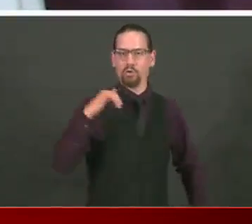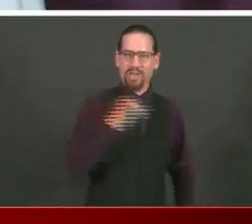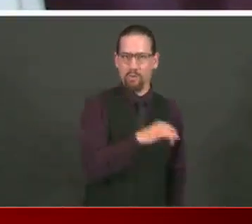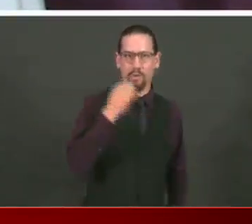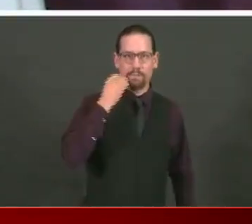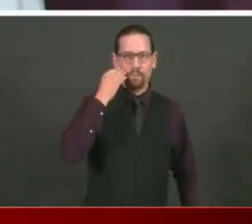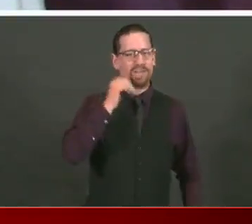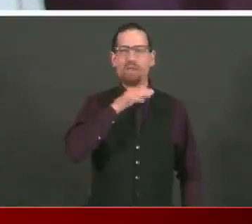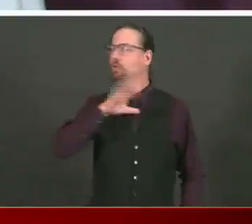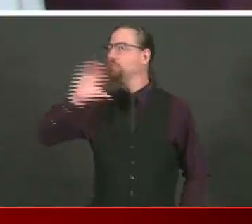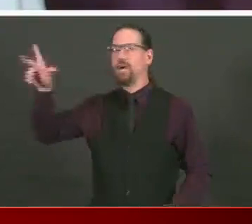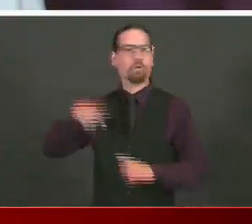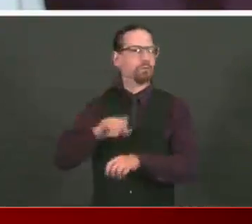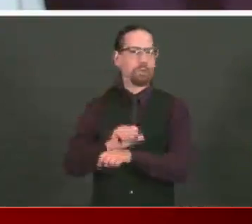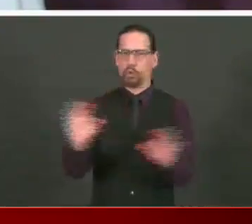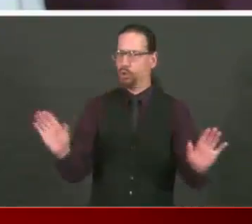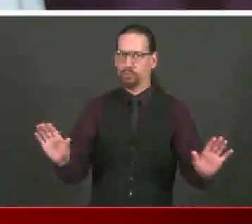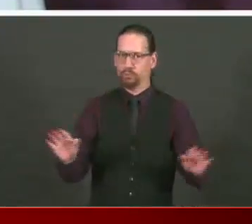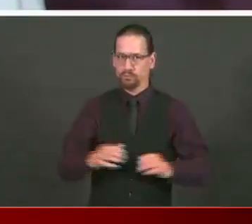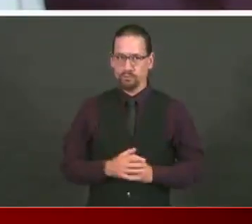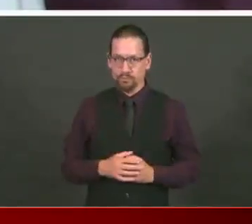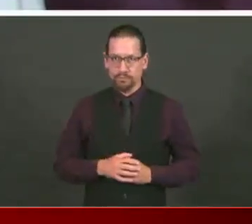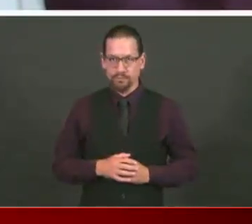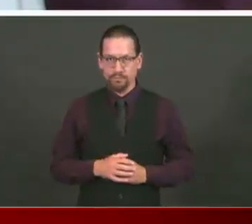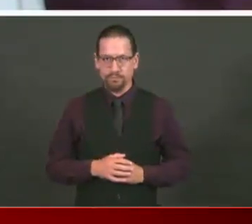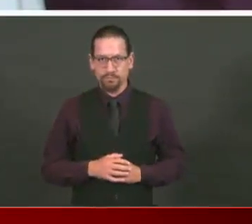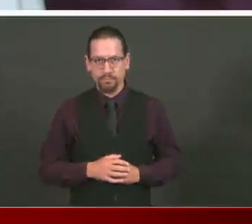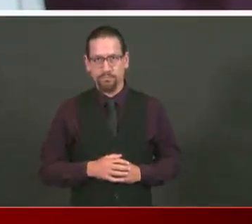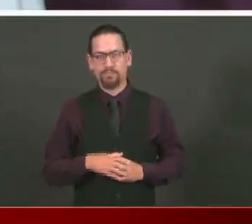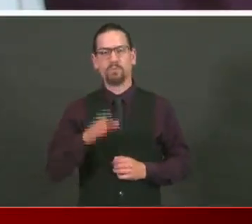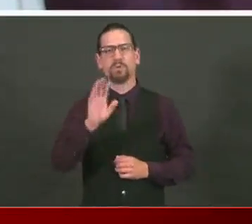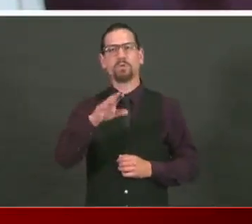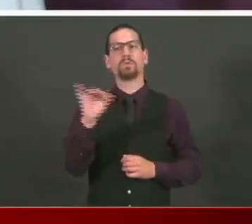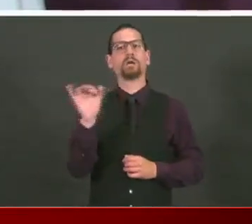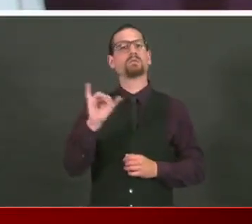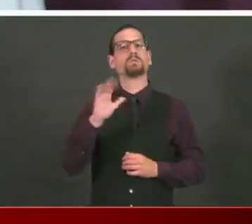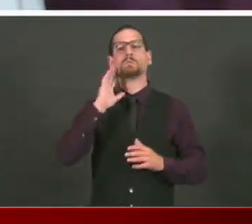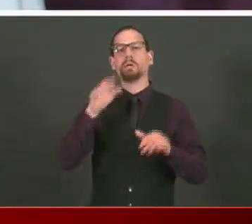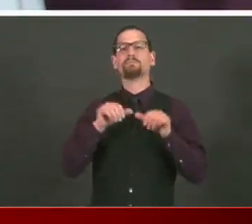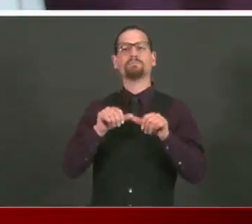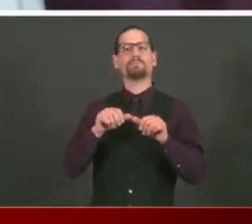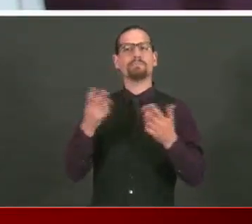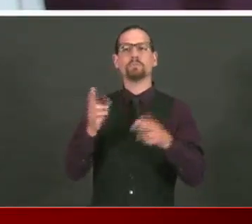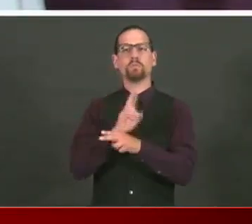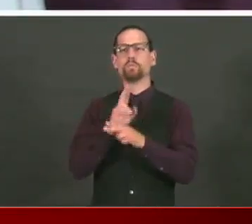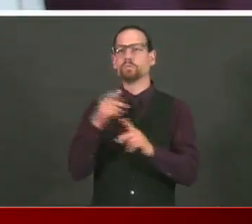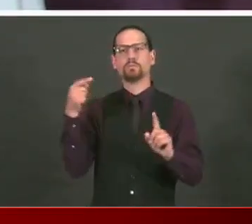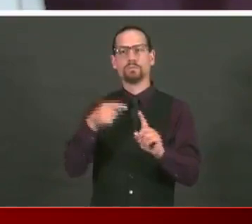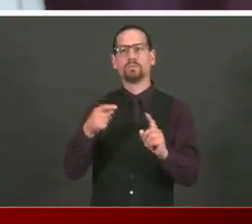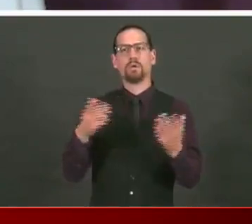IF YOU GET A TEST, FEEL SICK, YOU HAVE TO STAY HOME UNTIL YOU KNOW YOU ARE NEGATIVE. WE ARE STILL GOING TO BE